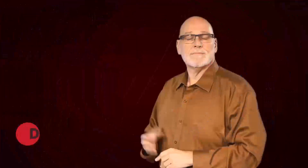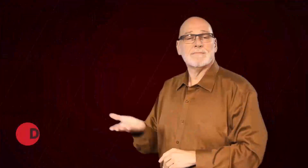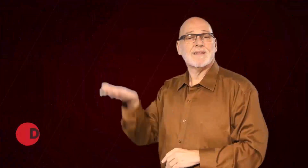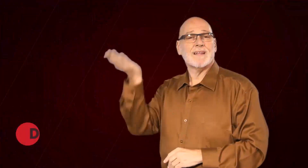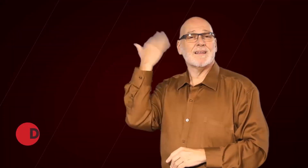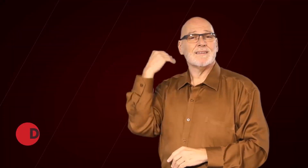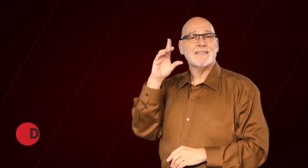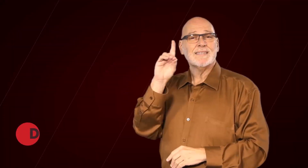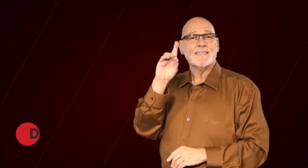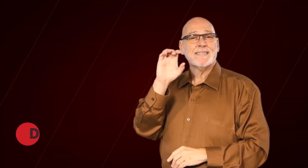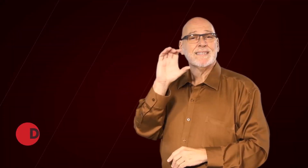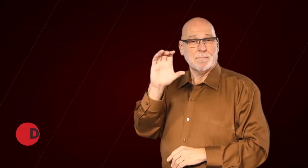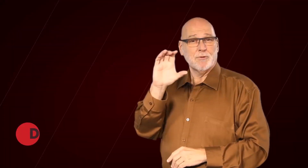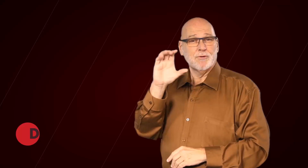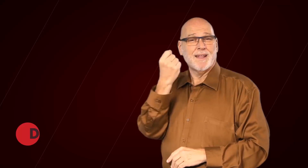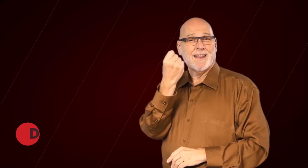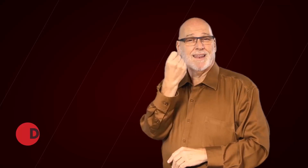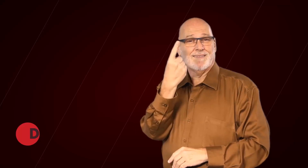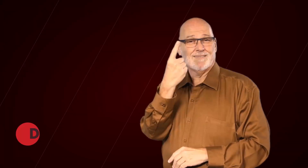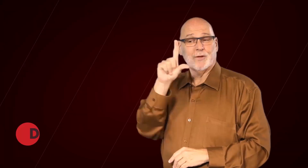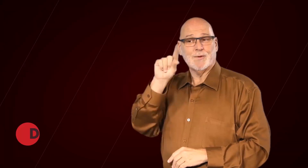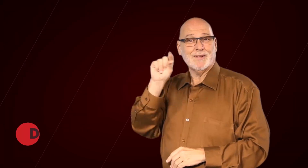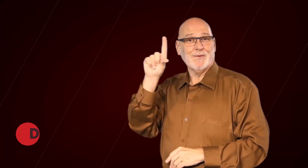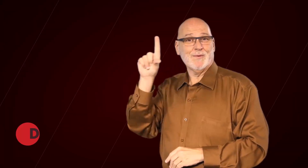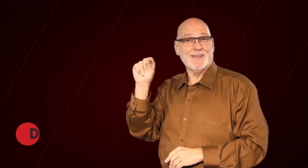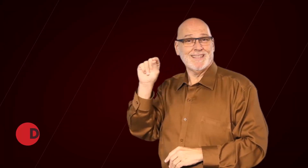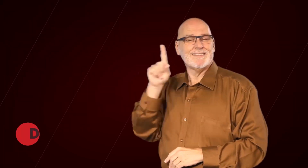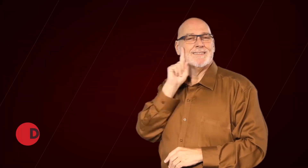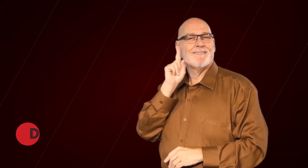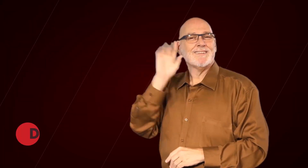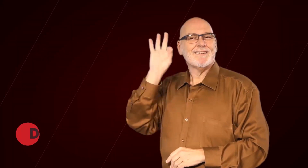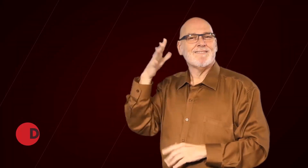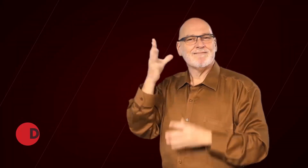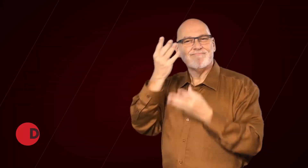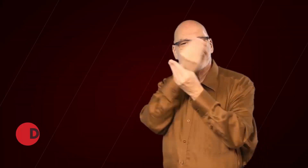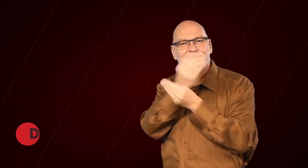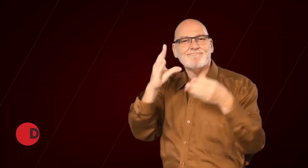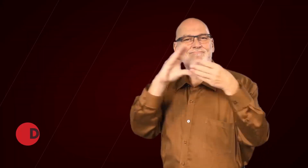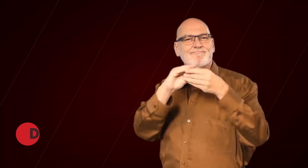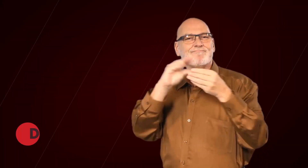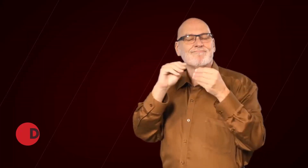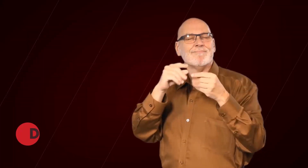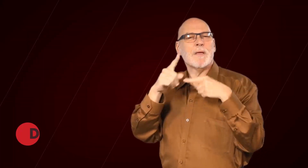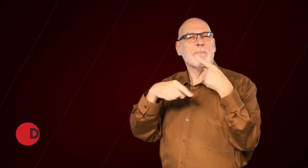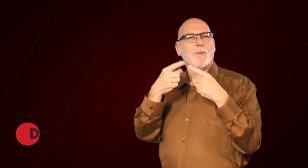[ANSELMO]: On 11 December 2020, DeafDots did a story about